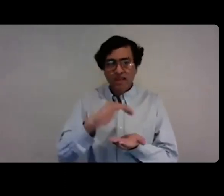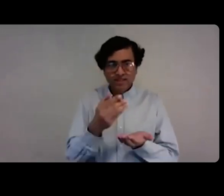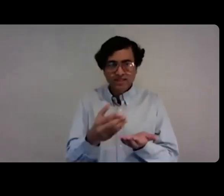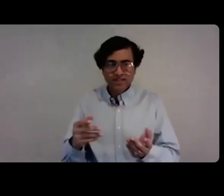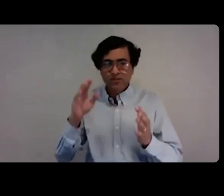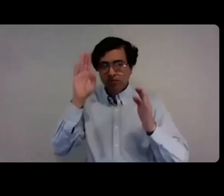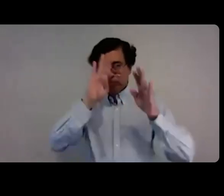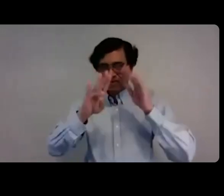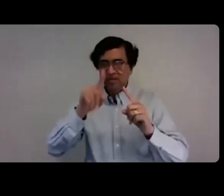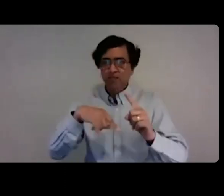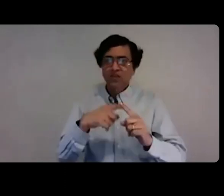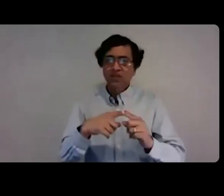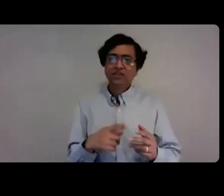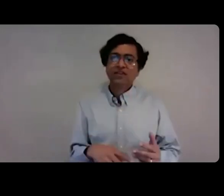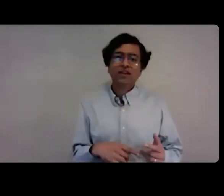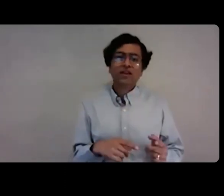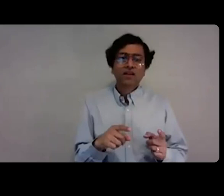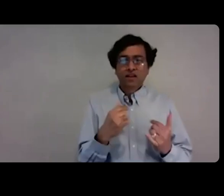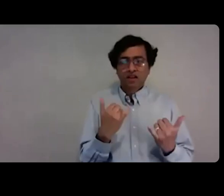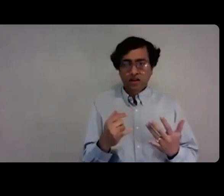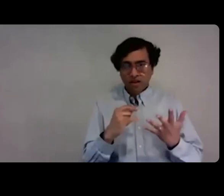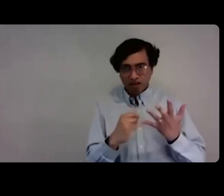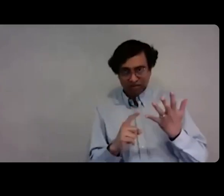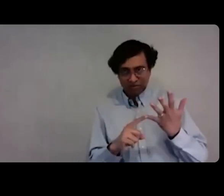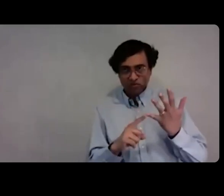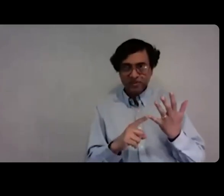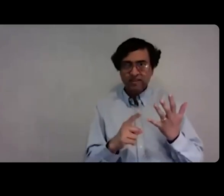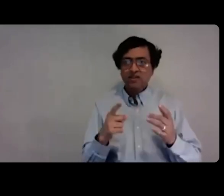as convey to the students so they no longer are